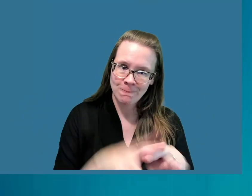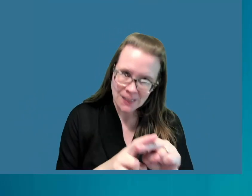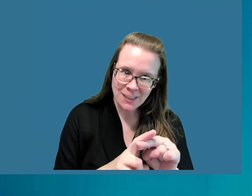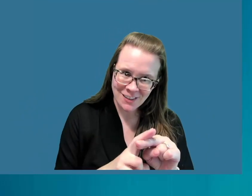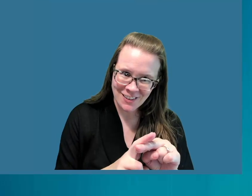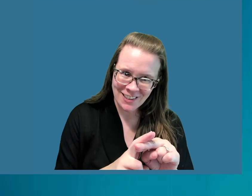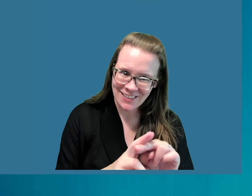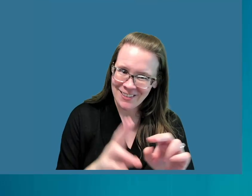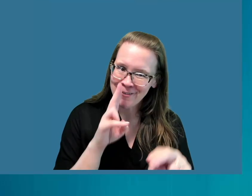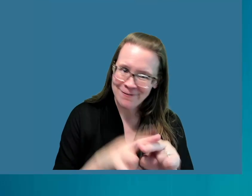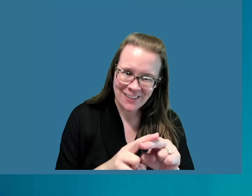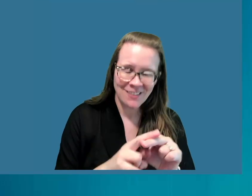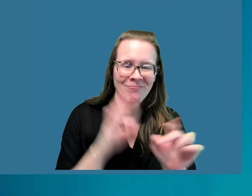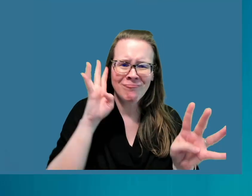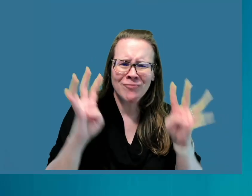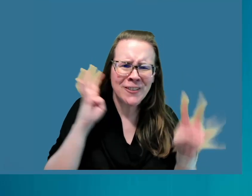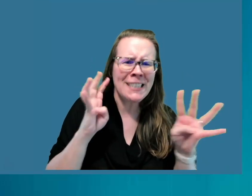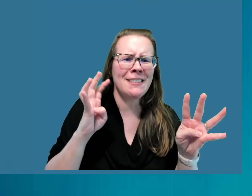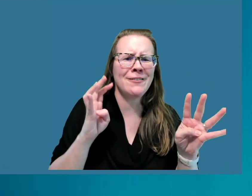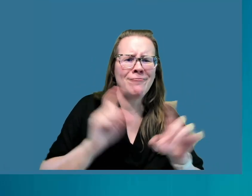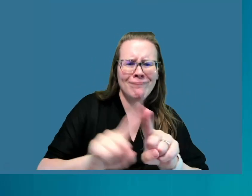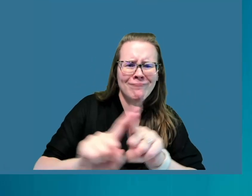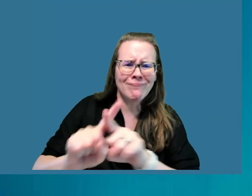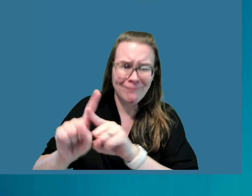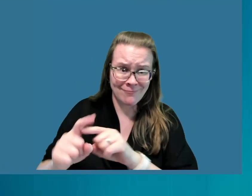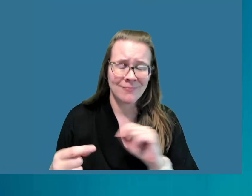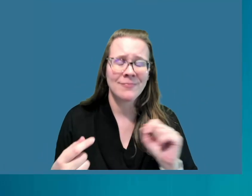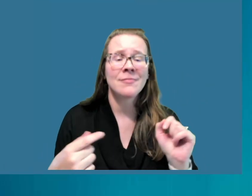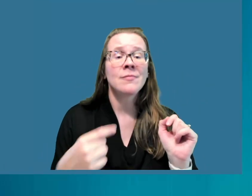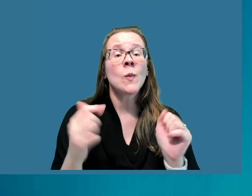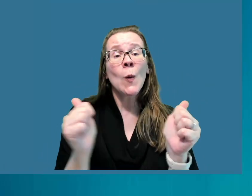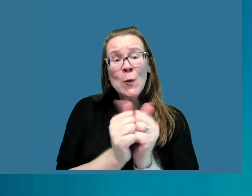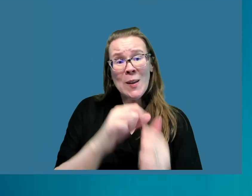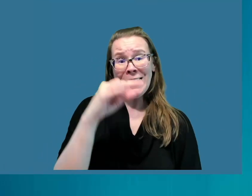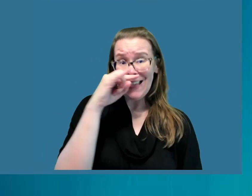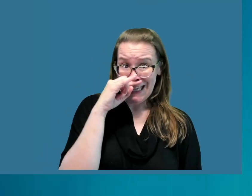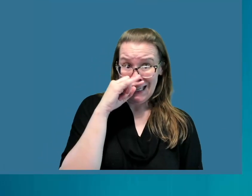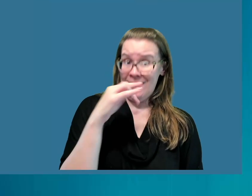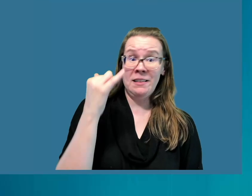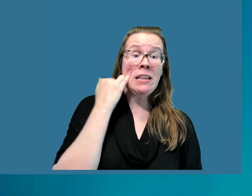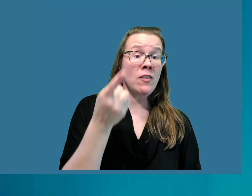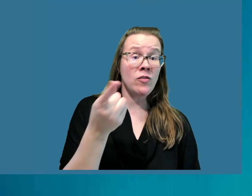then you can't get the icing out; or you get a clump of icing. You want to try to avoid that.